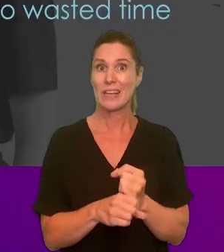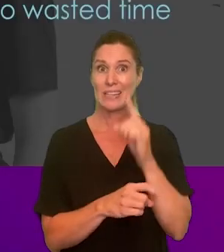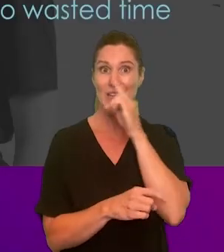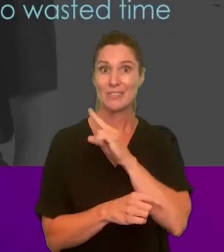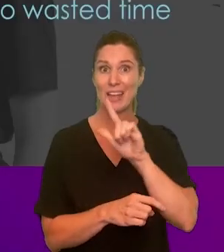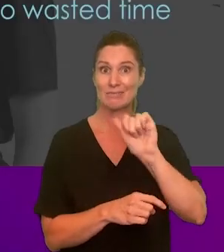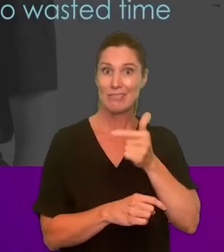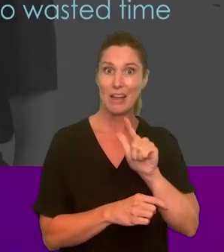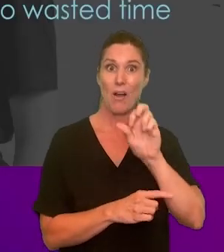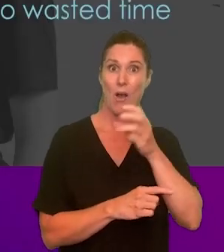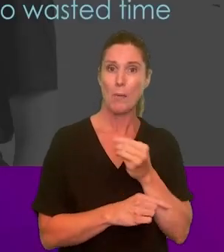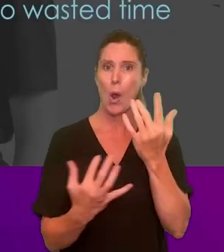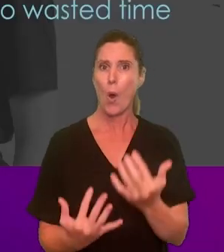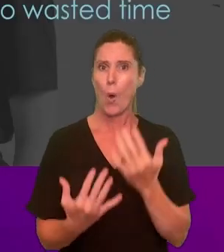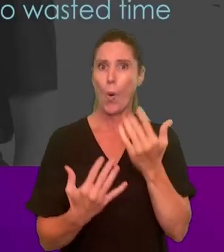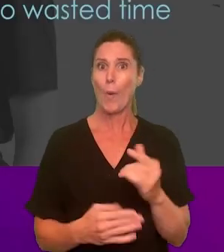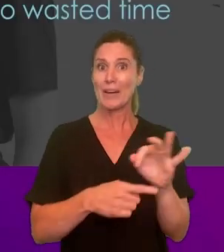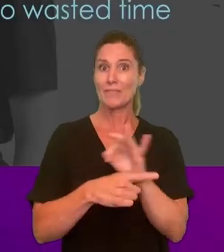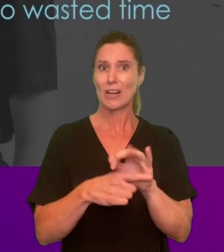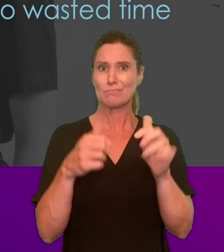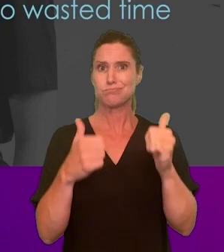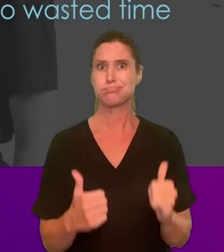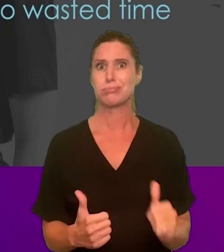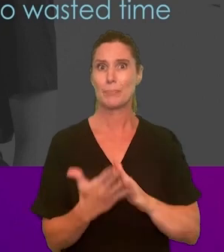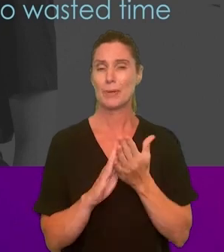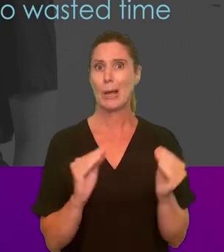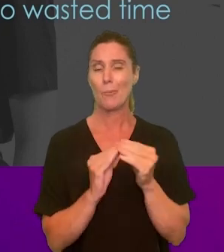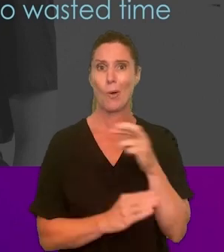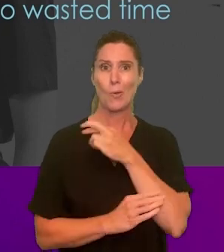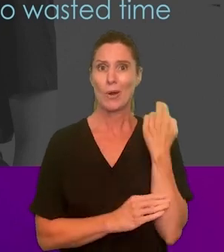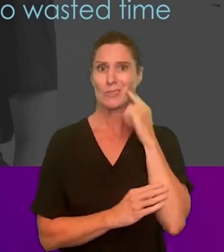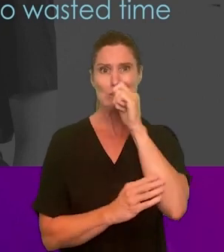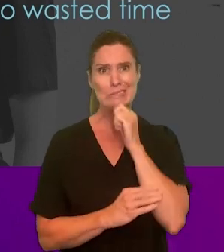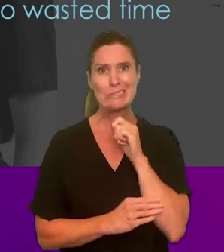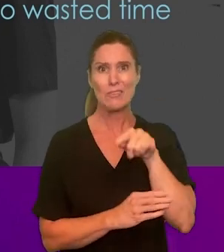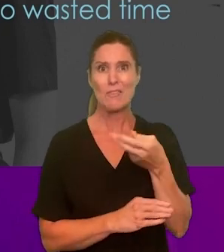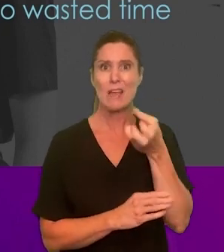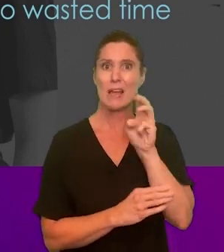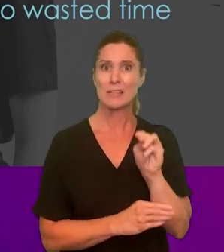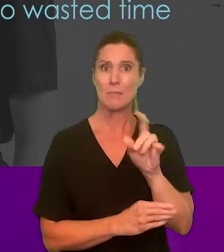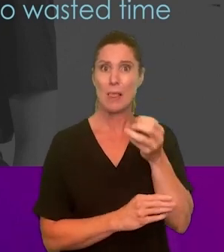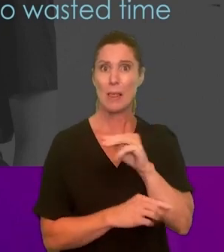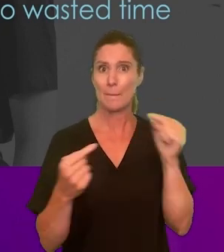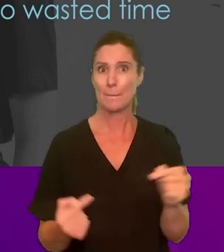While you wait, you lose function in the affected limb and become more at risk of suffering phantom limb pain throughout your life.